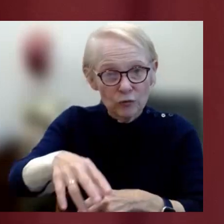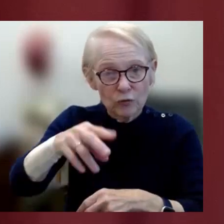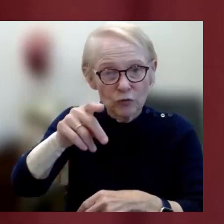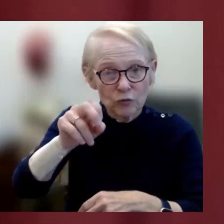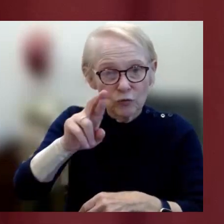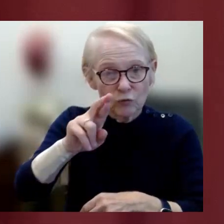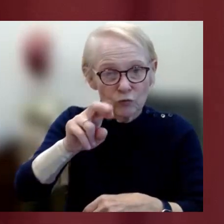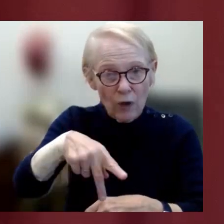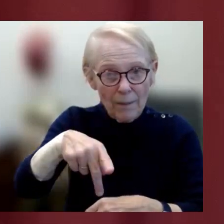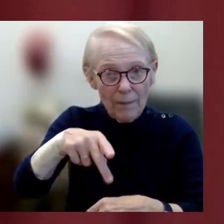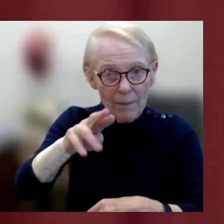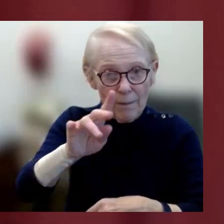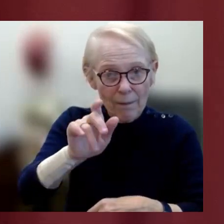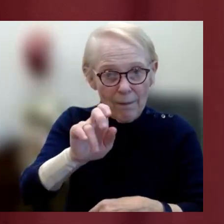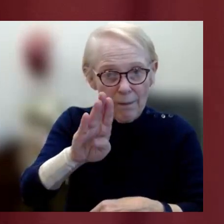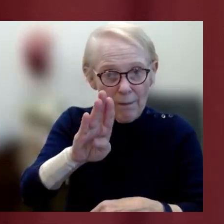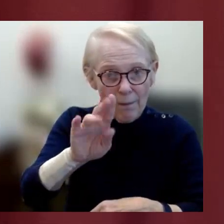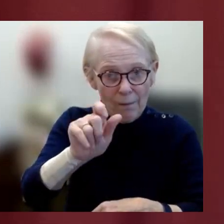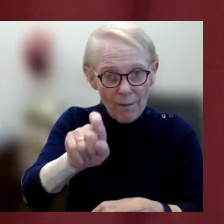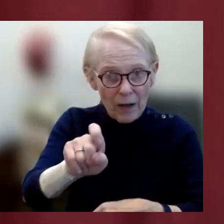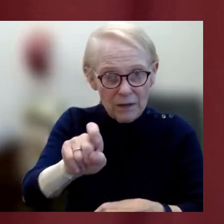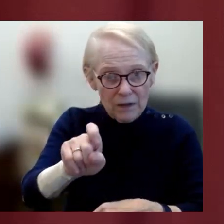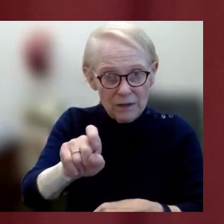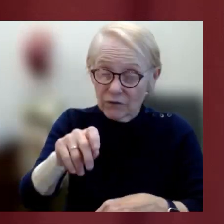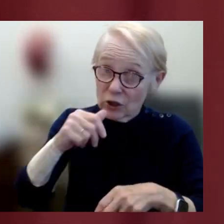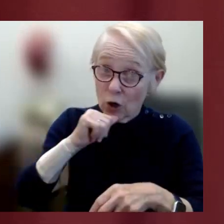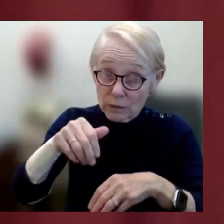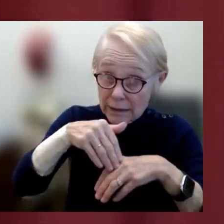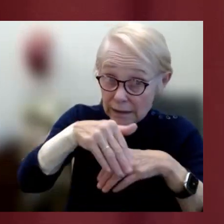mail ballot off right if you don't put it in the mail you can take it at the election board but